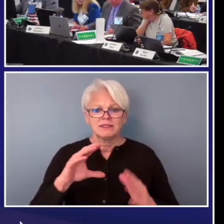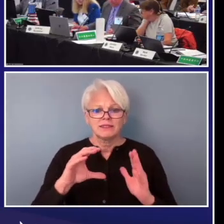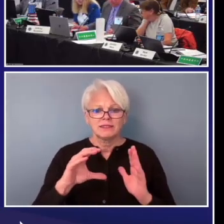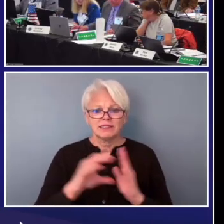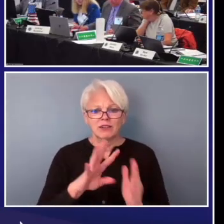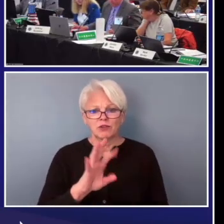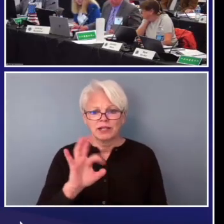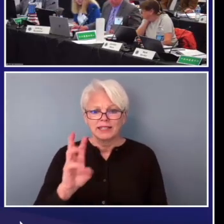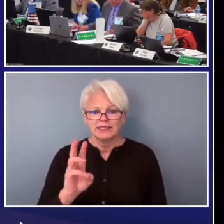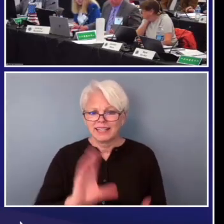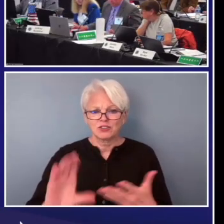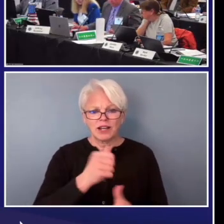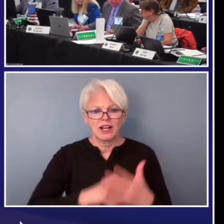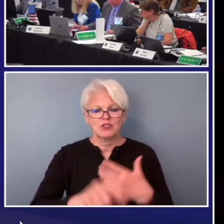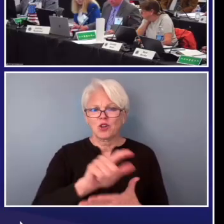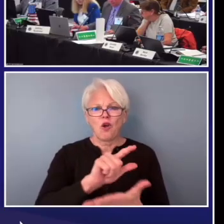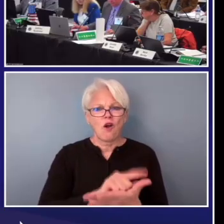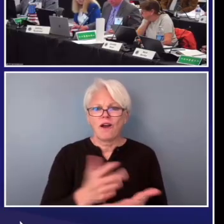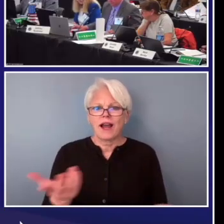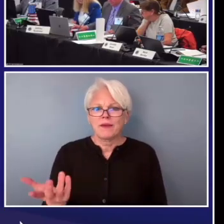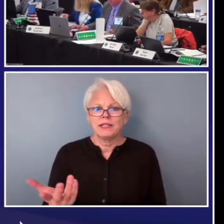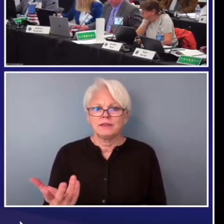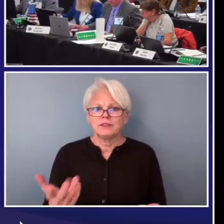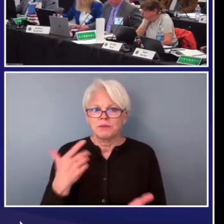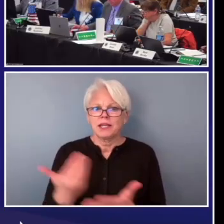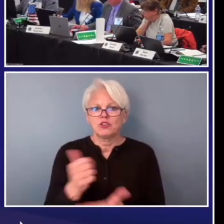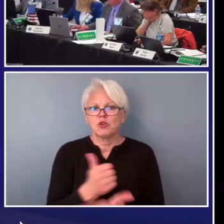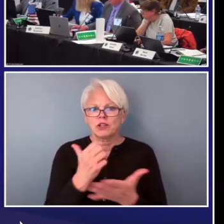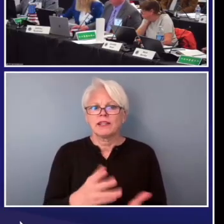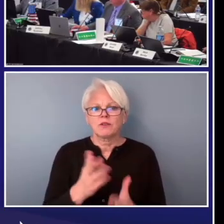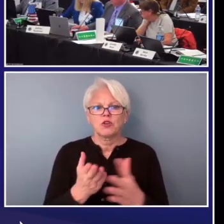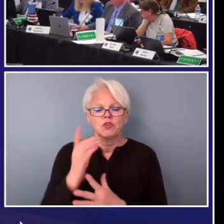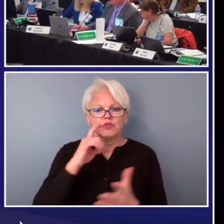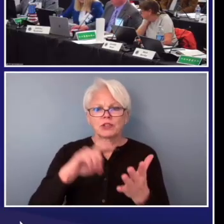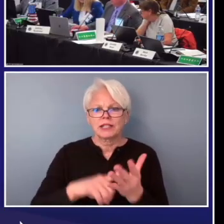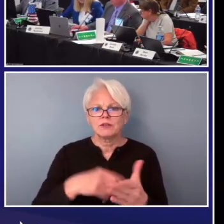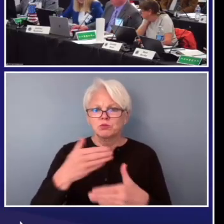to be a new accreditor, don't they need to go through the recognition process and meet the criteria of section 496?